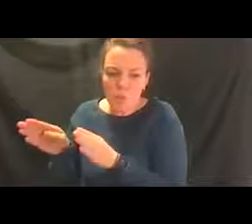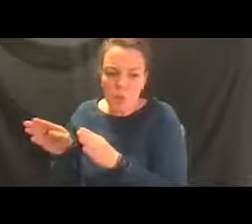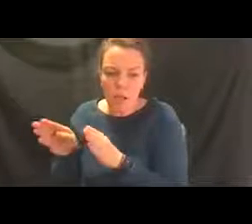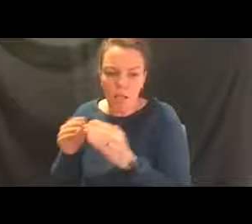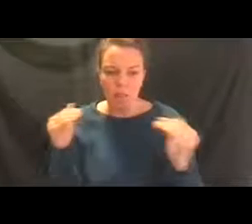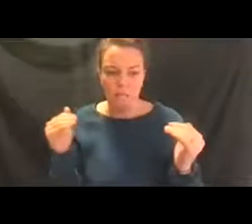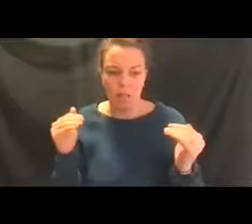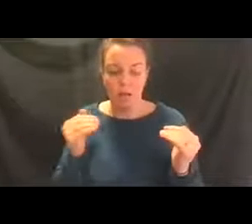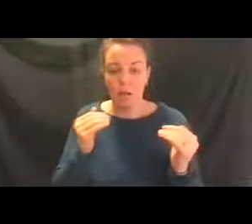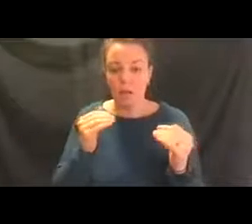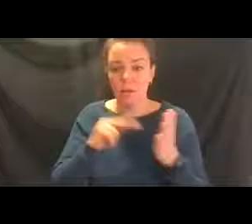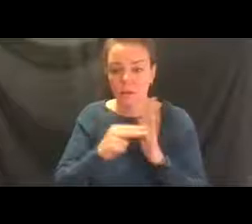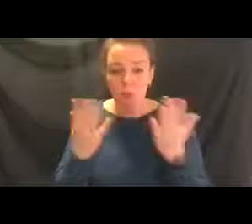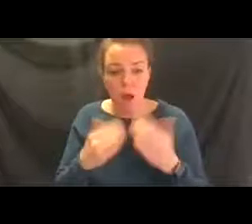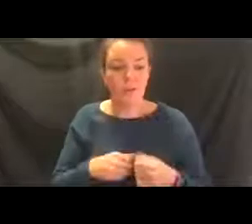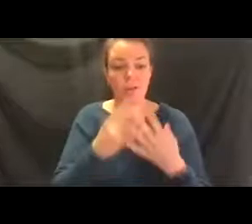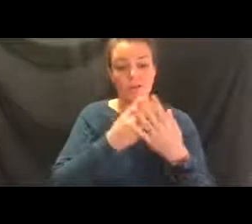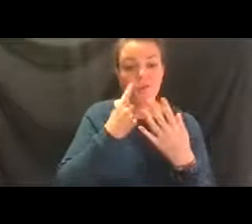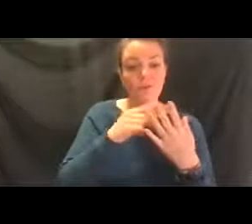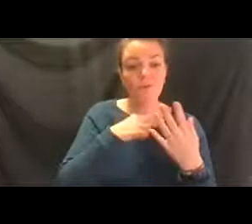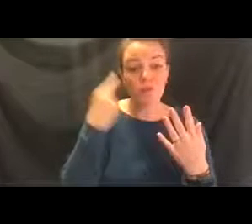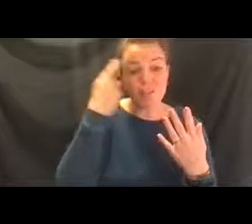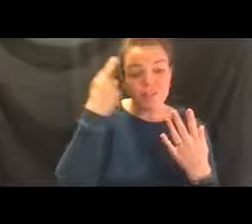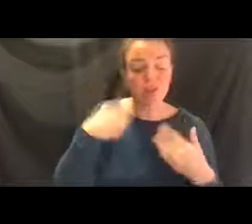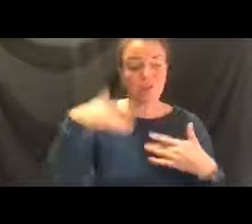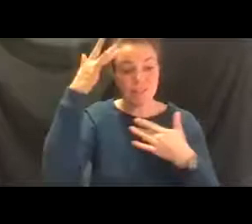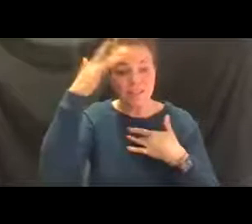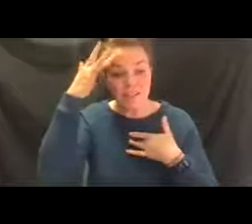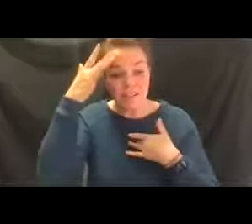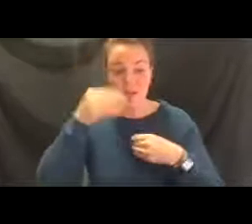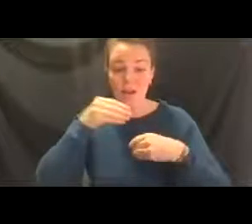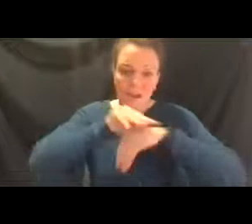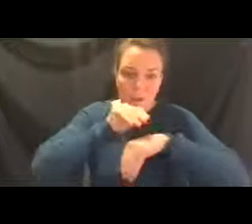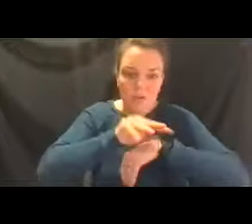for risk factors and disease and providing early treatment advice counseling and referral.